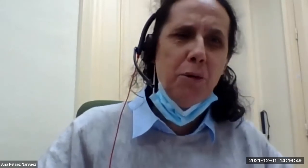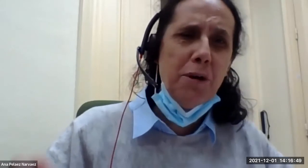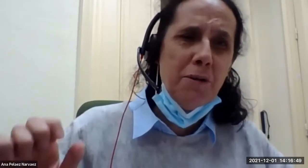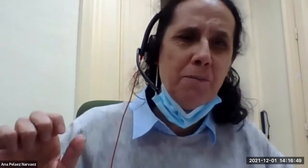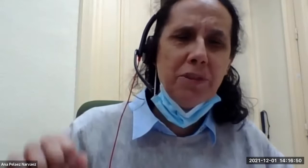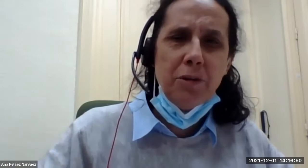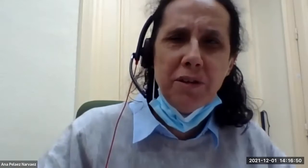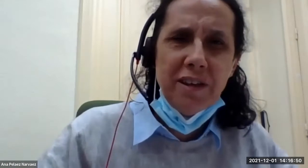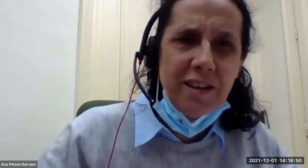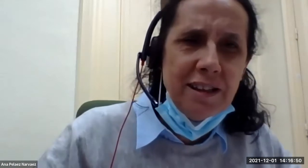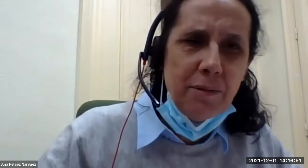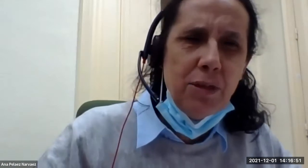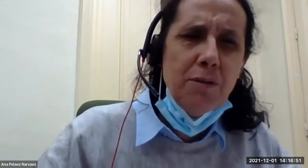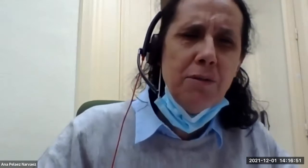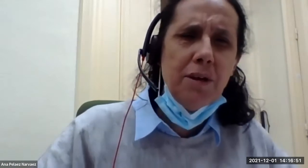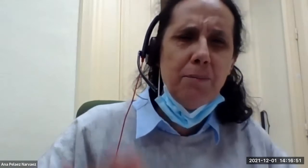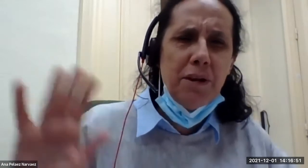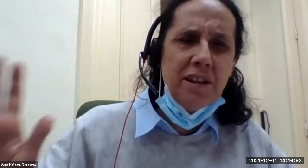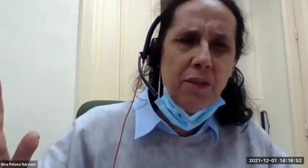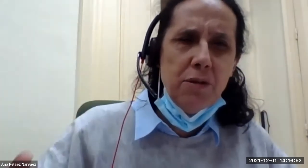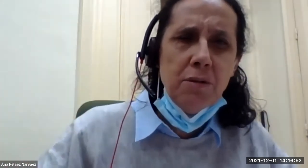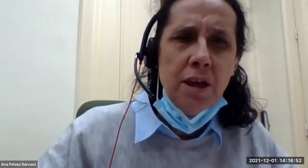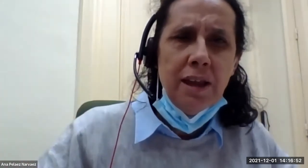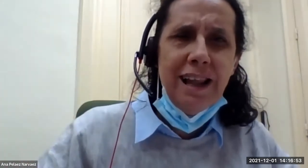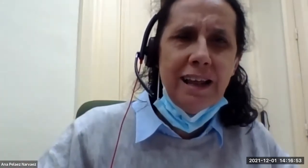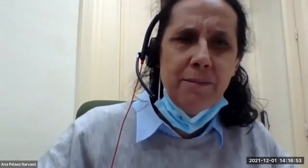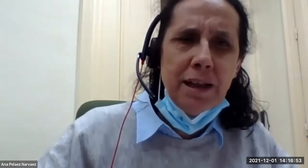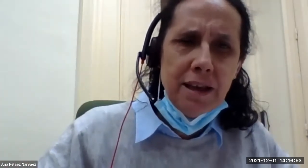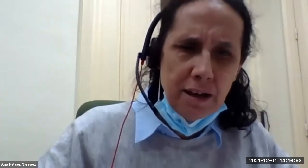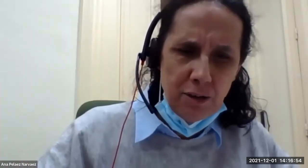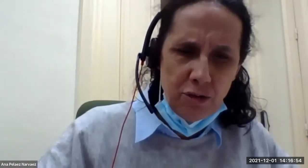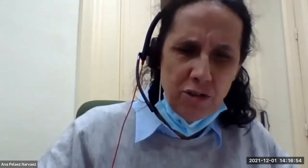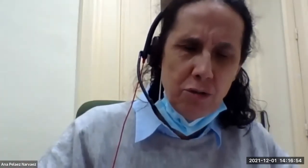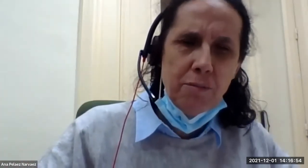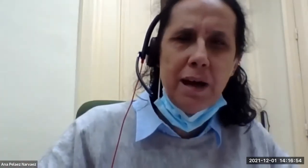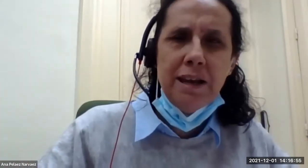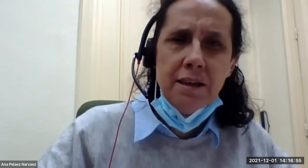After this introduction of the topic which Marine gave us,